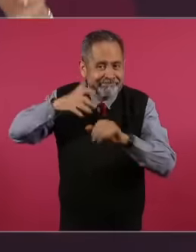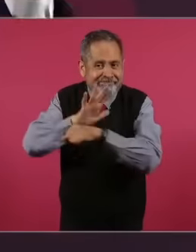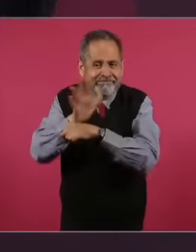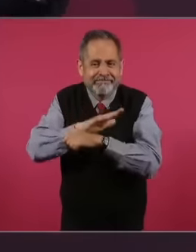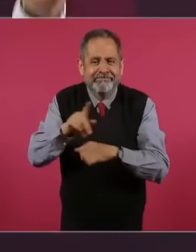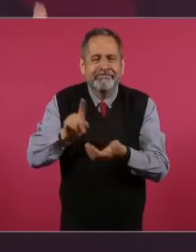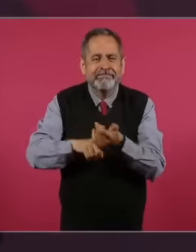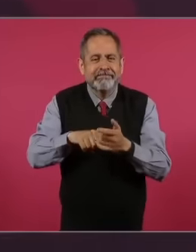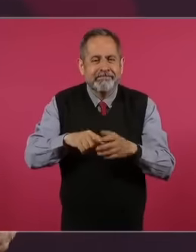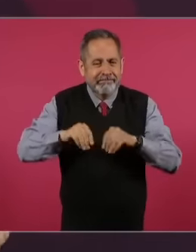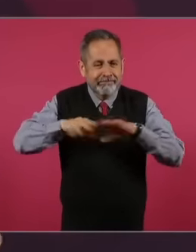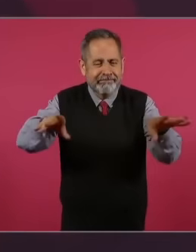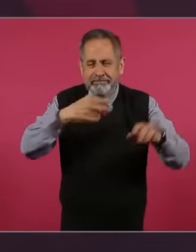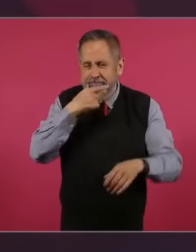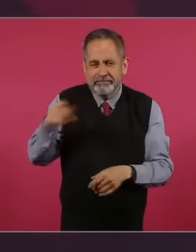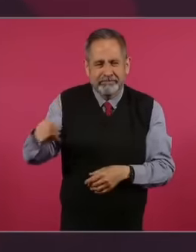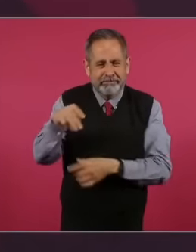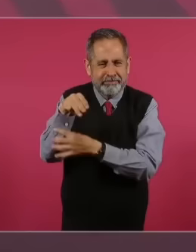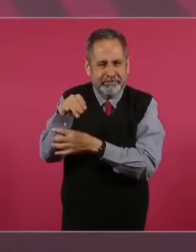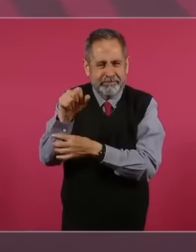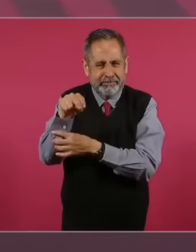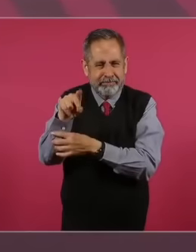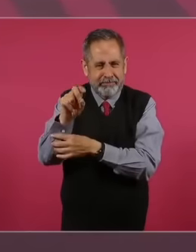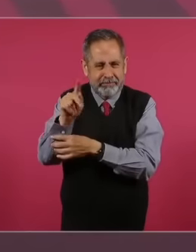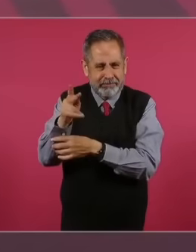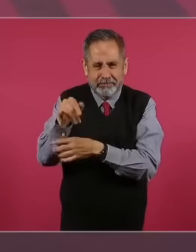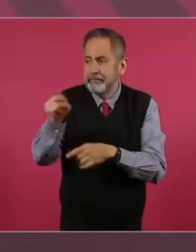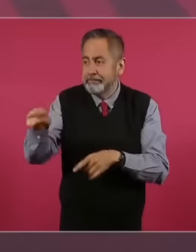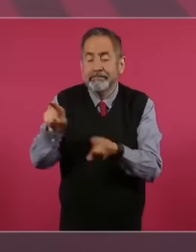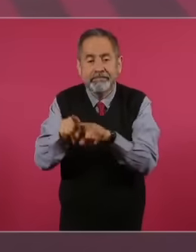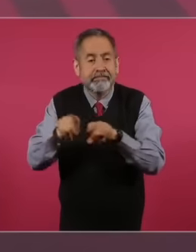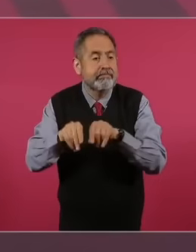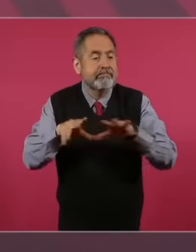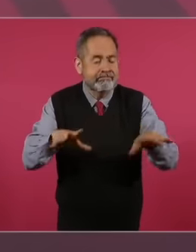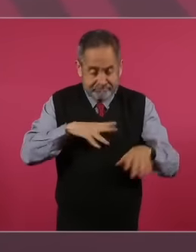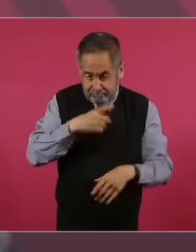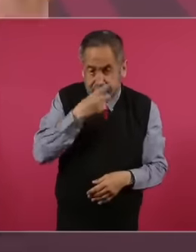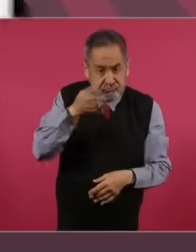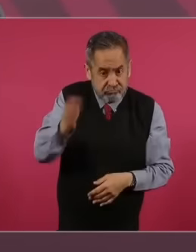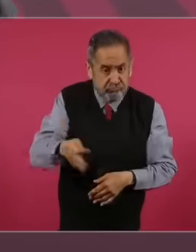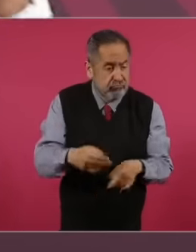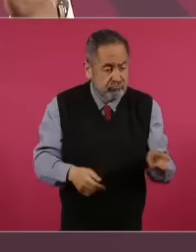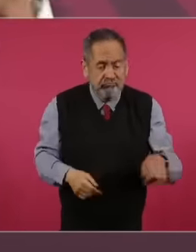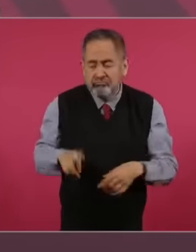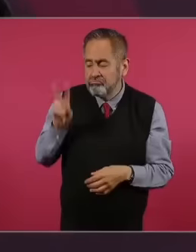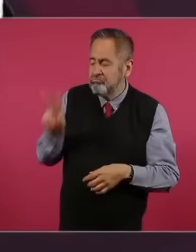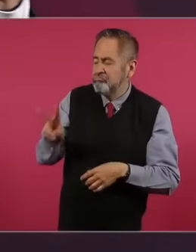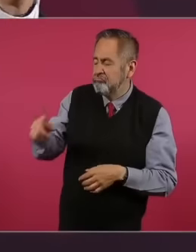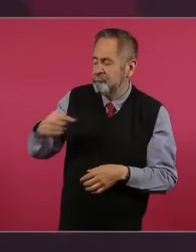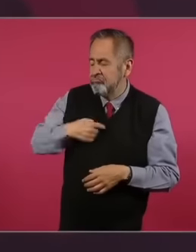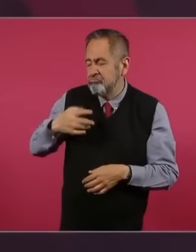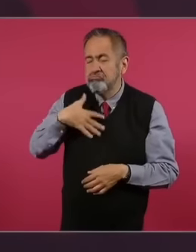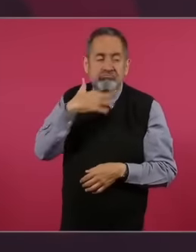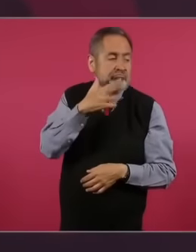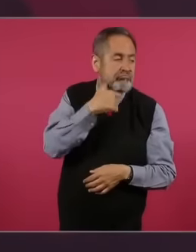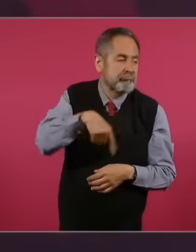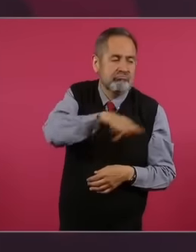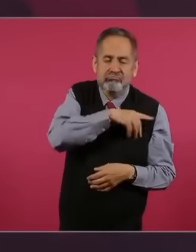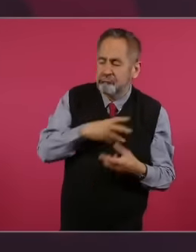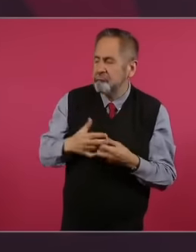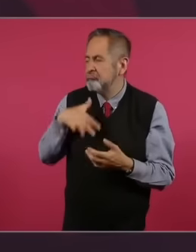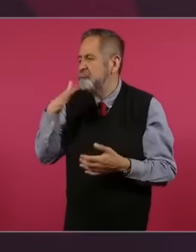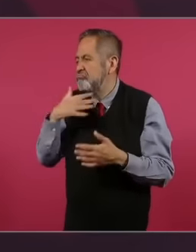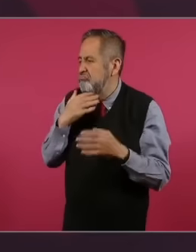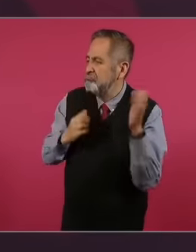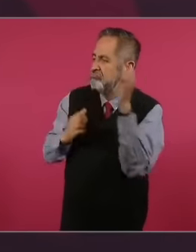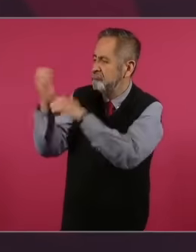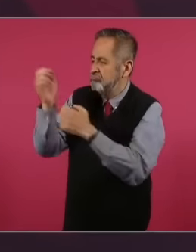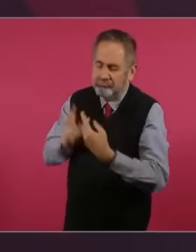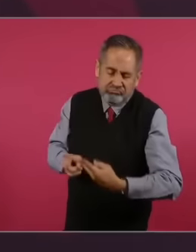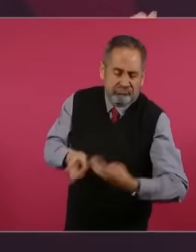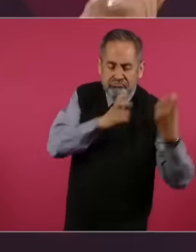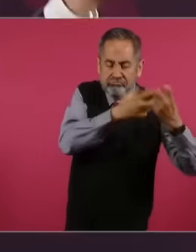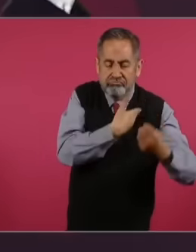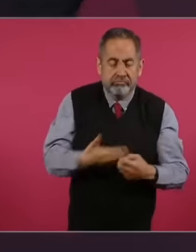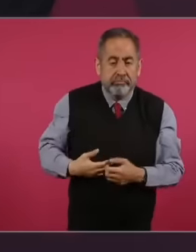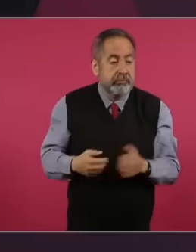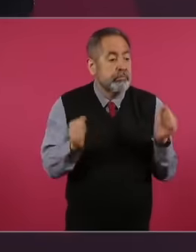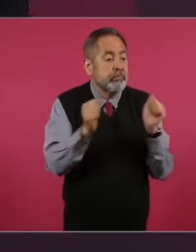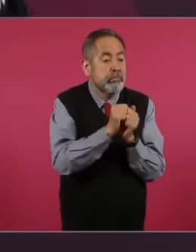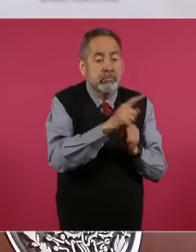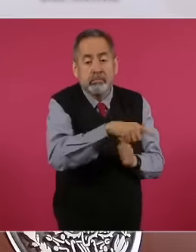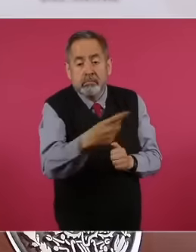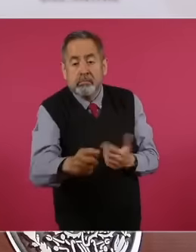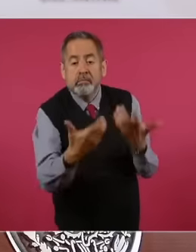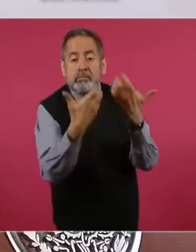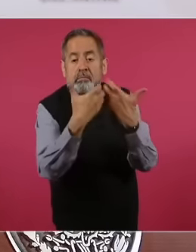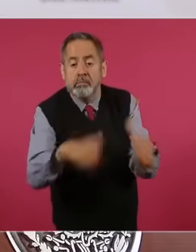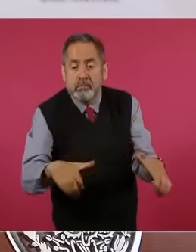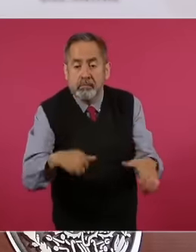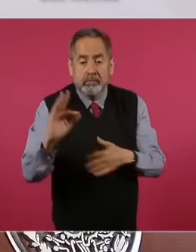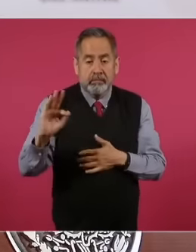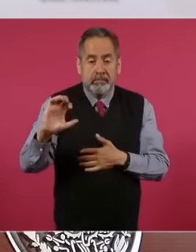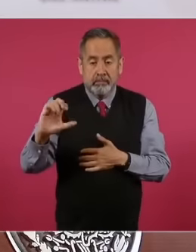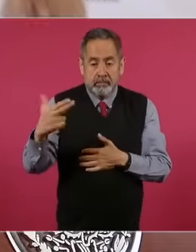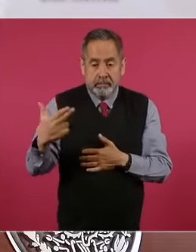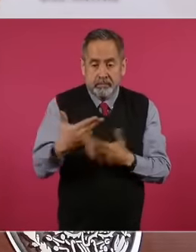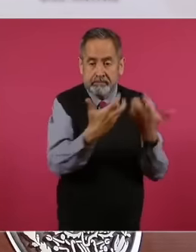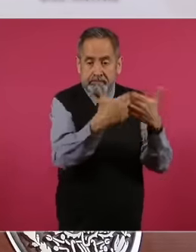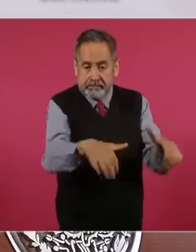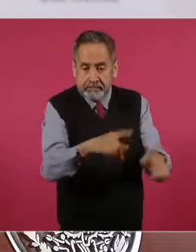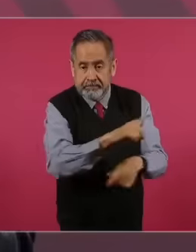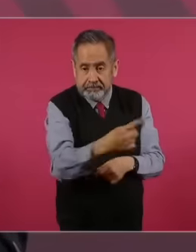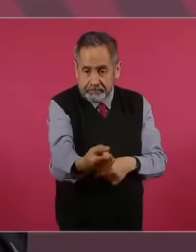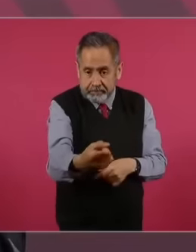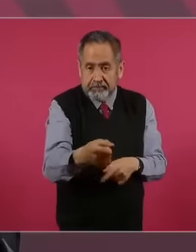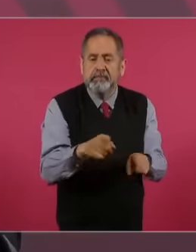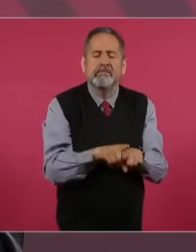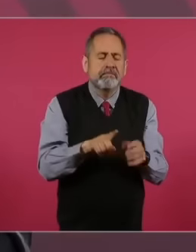mandi's film where he accepts that he participated with Calderón's brother-in-law Calderón's brother-in-law was